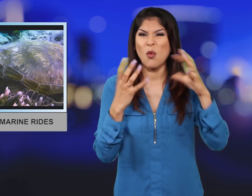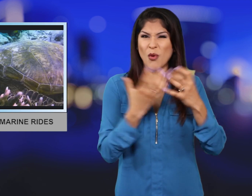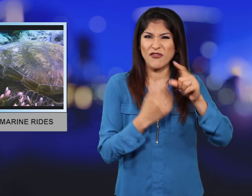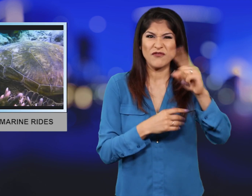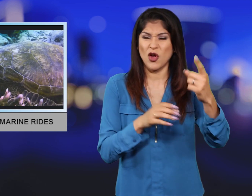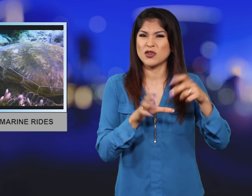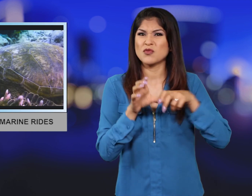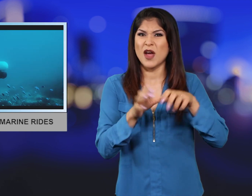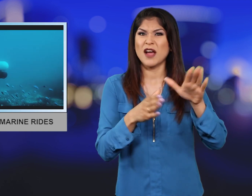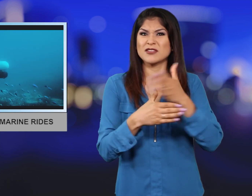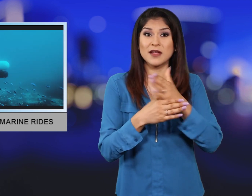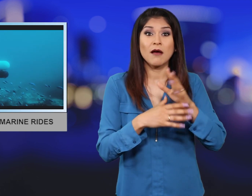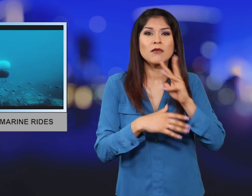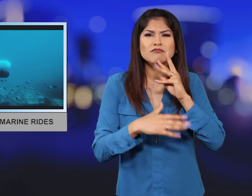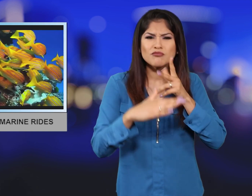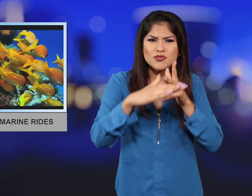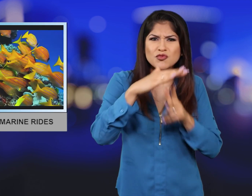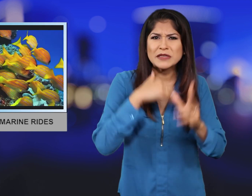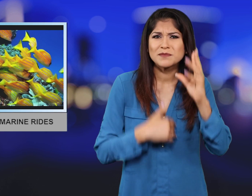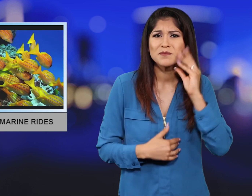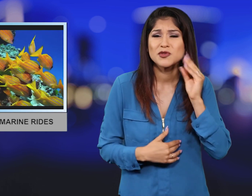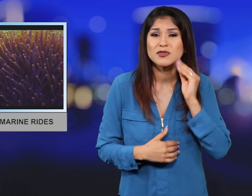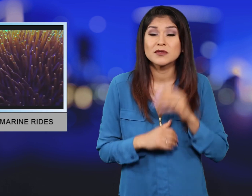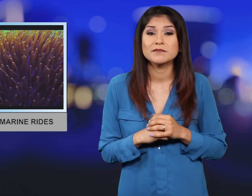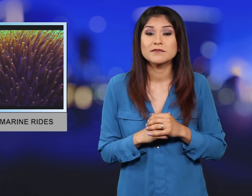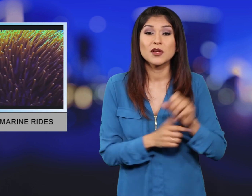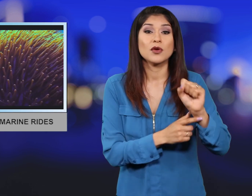the world's first rideshare submarine experience.